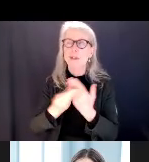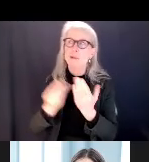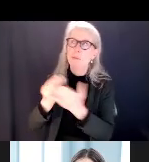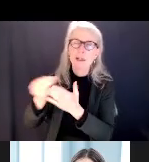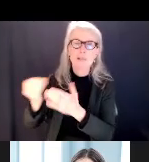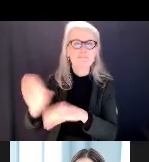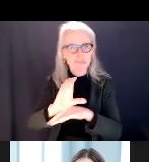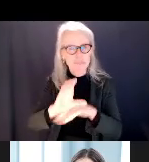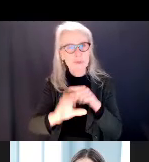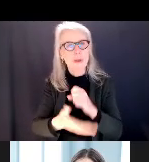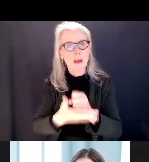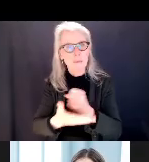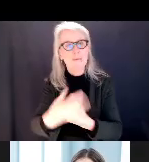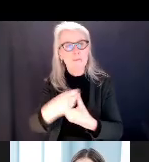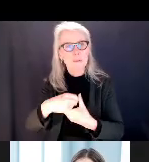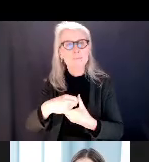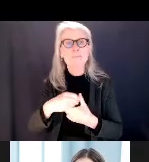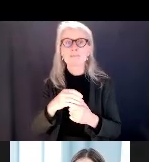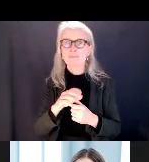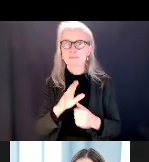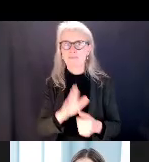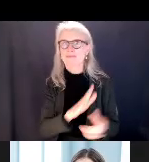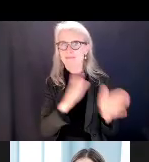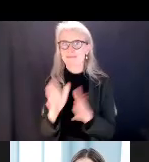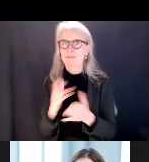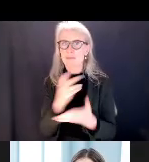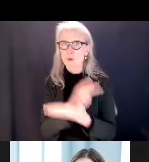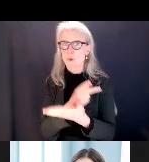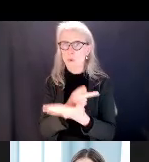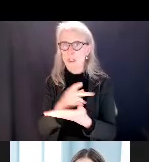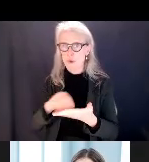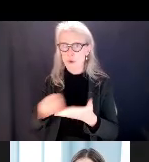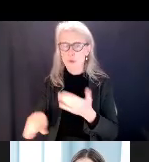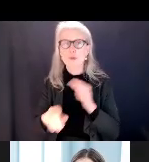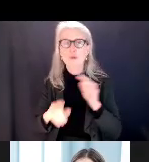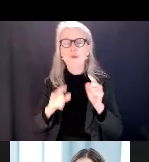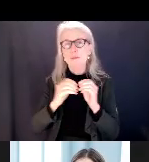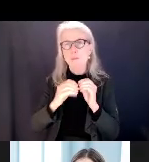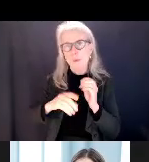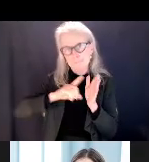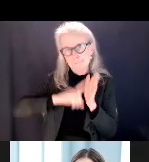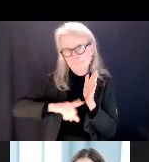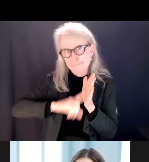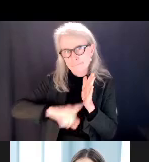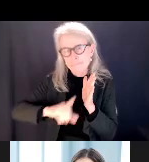actually gone on to do with her project is to look at other factors. And so we're analyzing that data